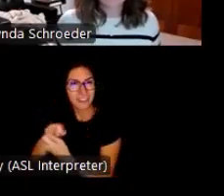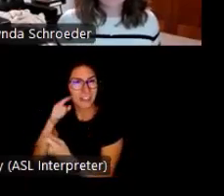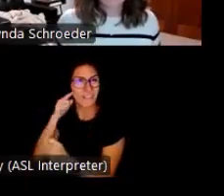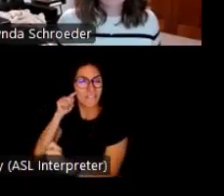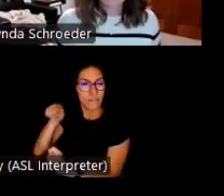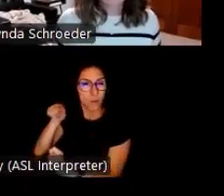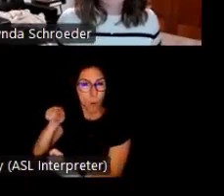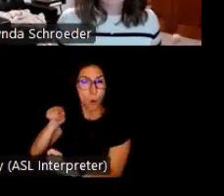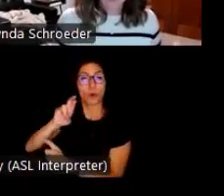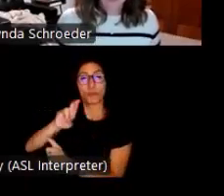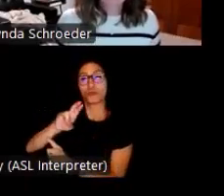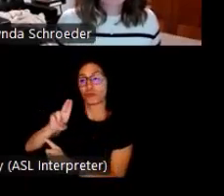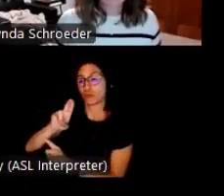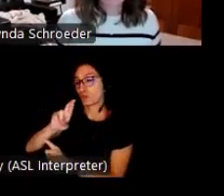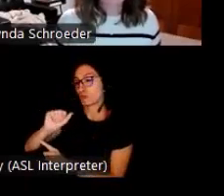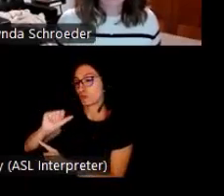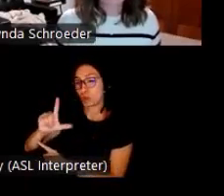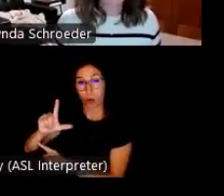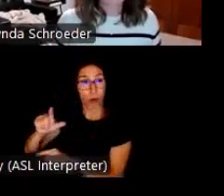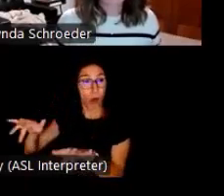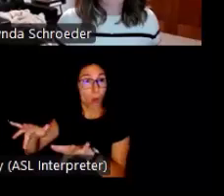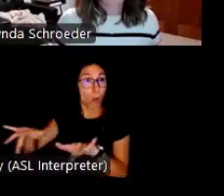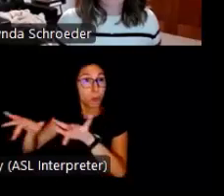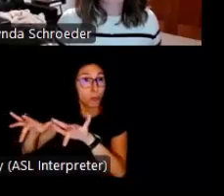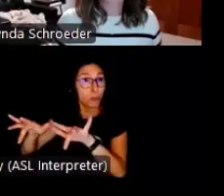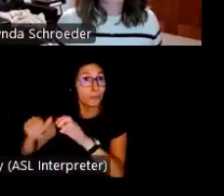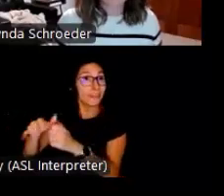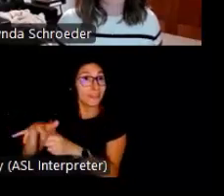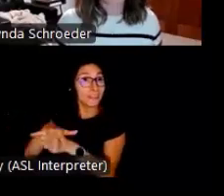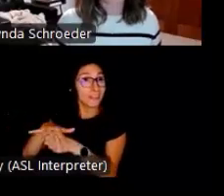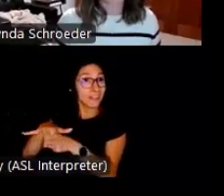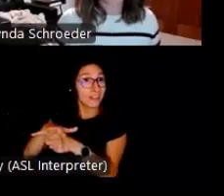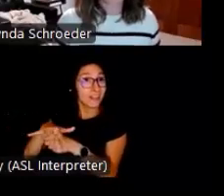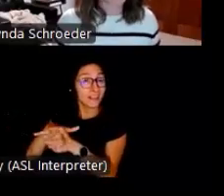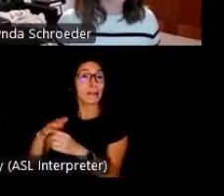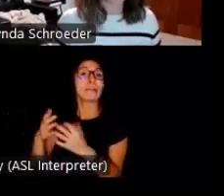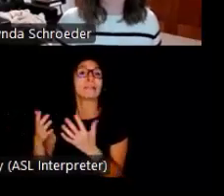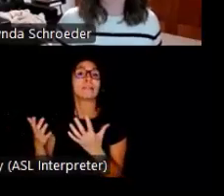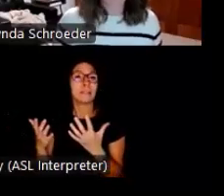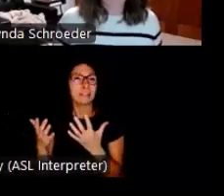you have to think about what do you mean by rural.